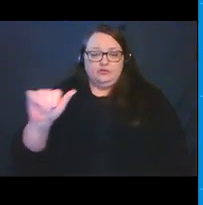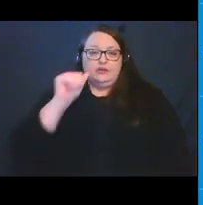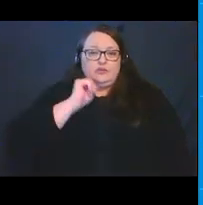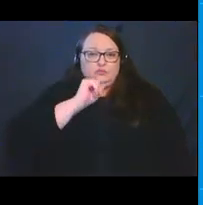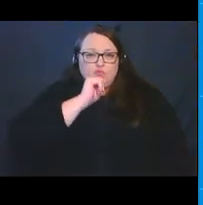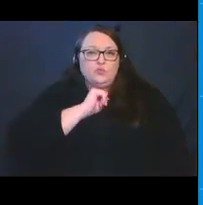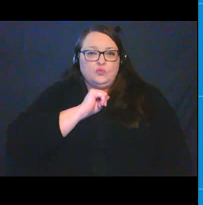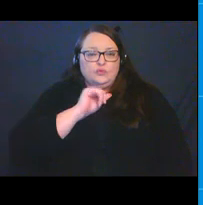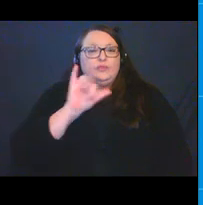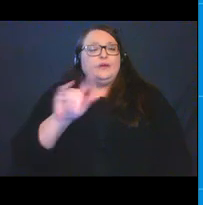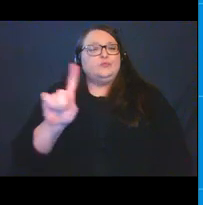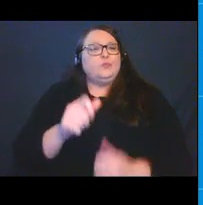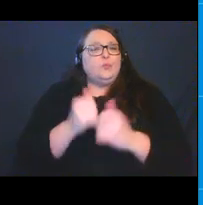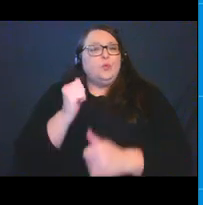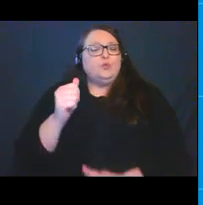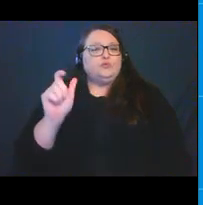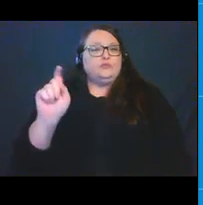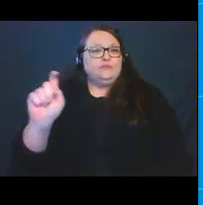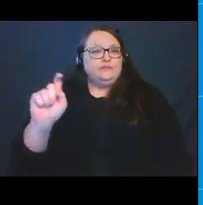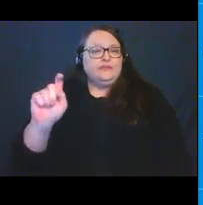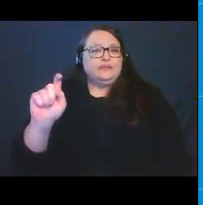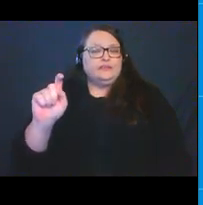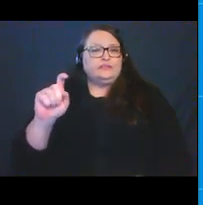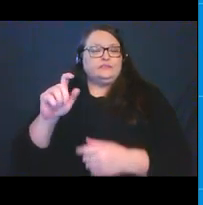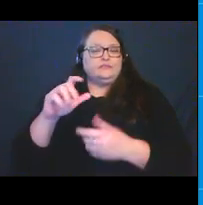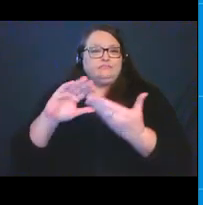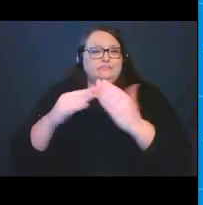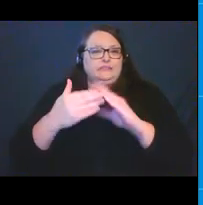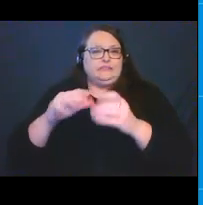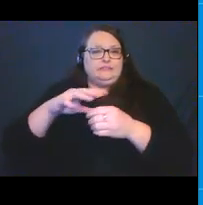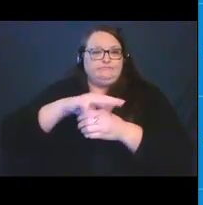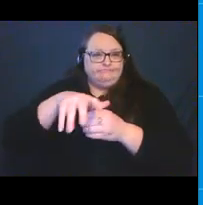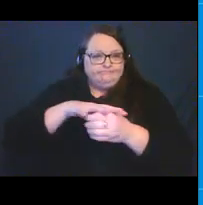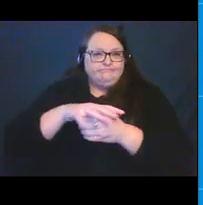is where the majority of the Phoenix metro area resides. So this is a very hot climate,